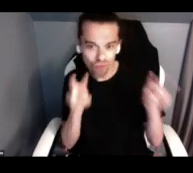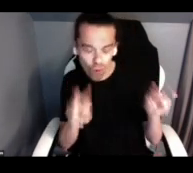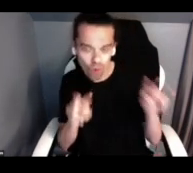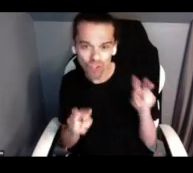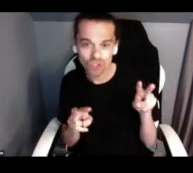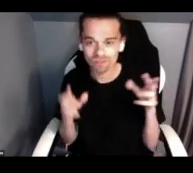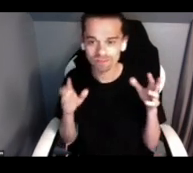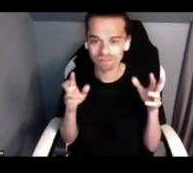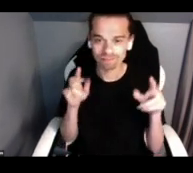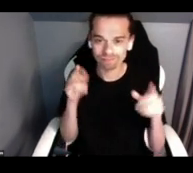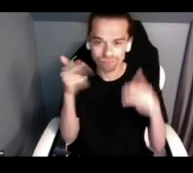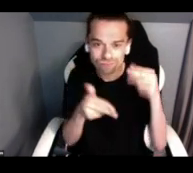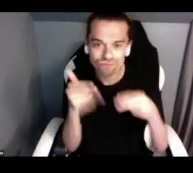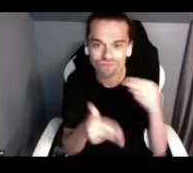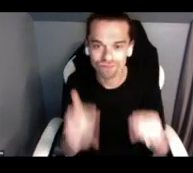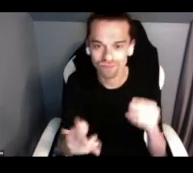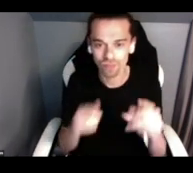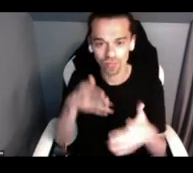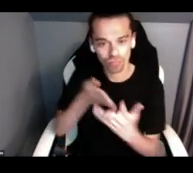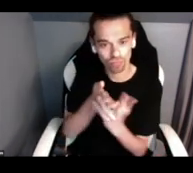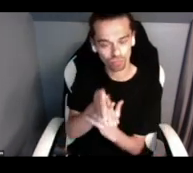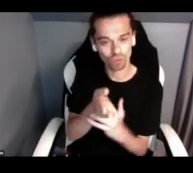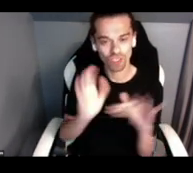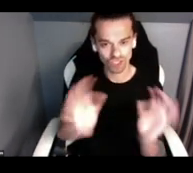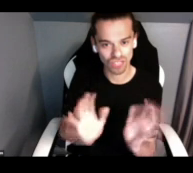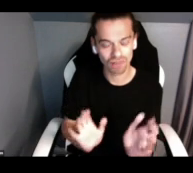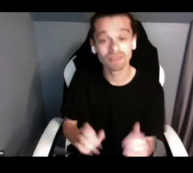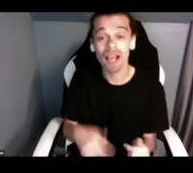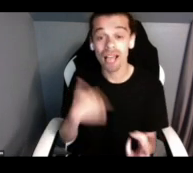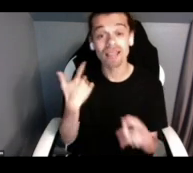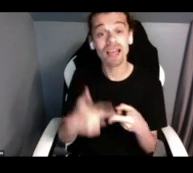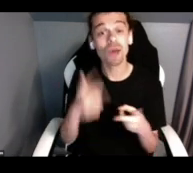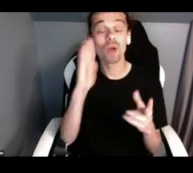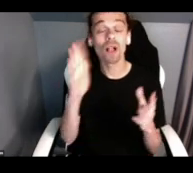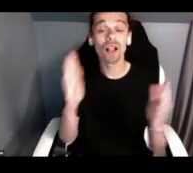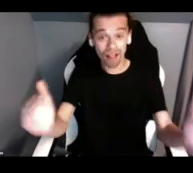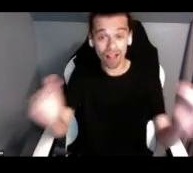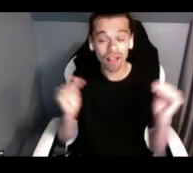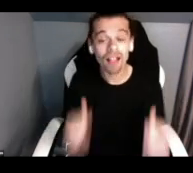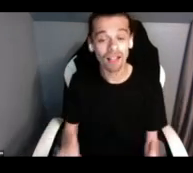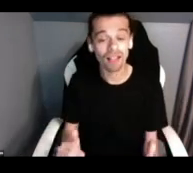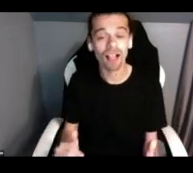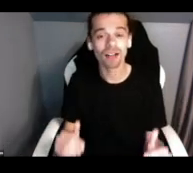And then lastly, we'll end with some closing remarks about how you can continue to be informed with